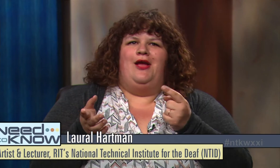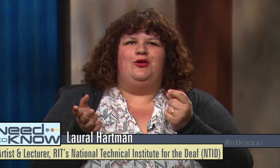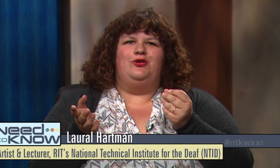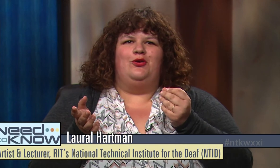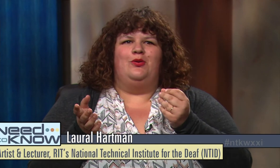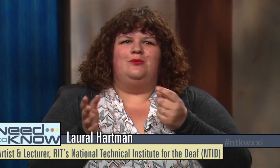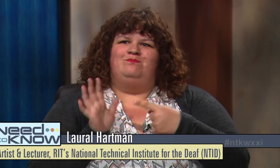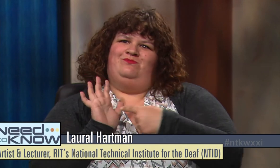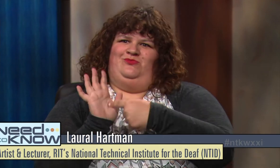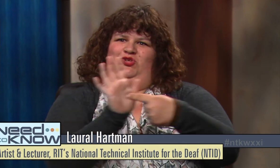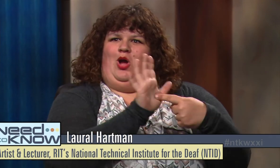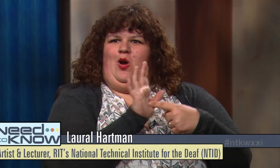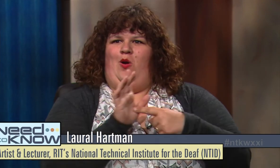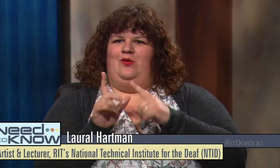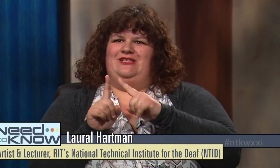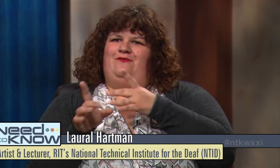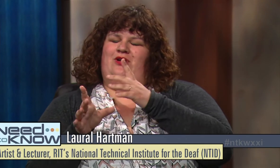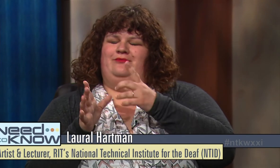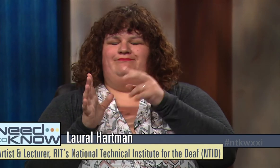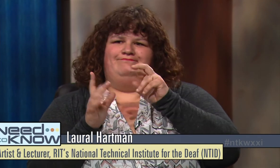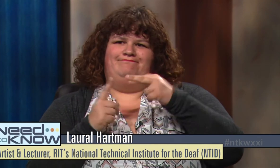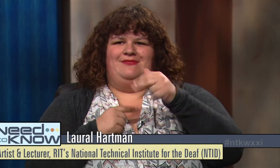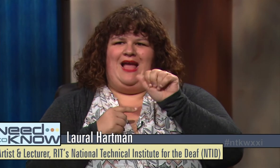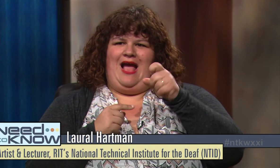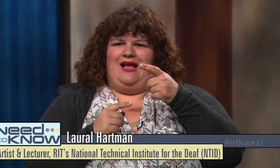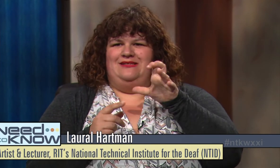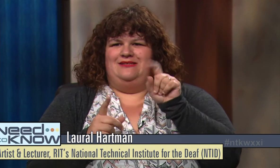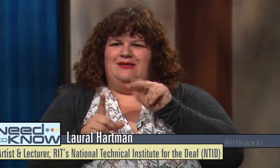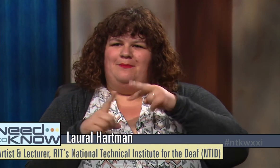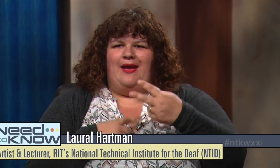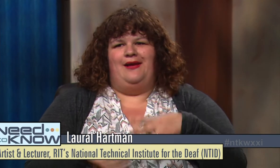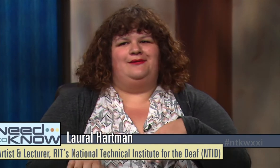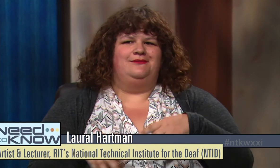DEAF ARTISTS HAVE A WAY OF SHOWING DIFFERENT ASPECTS OF